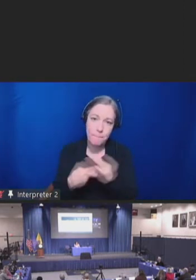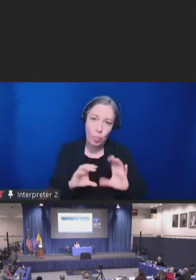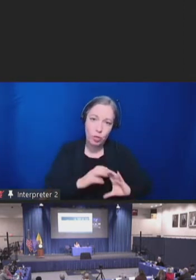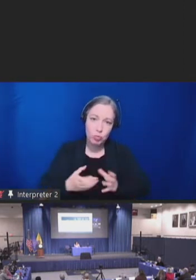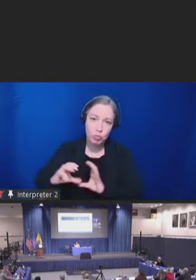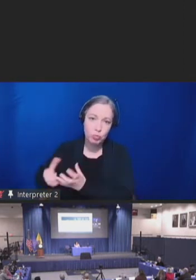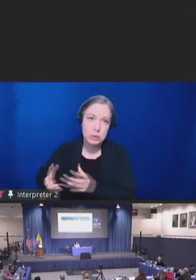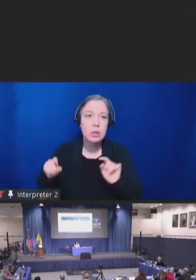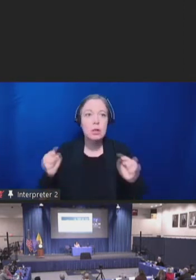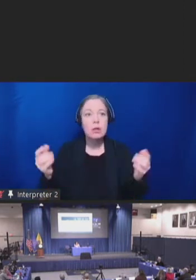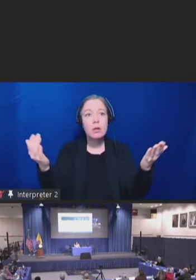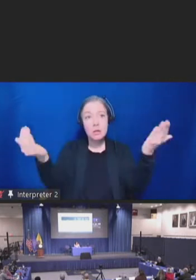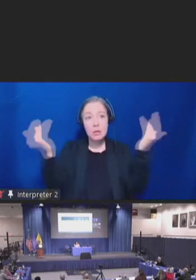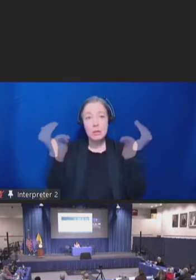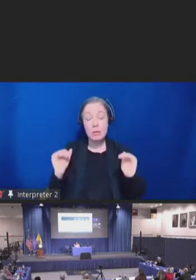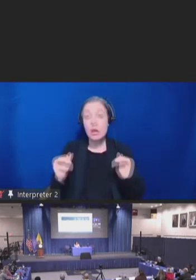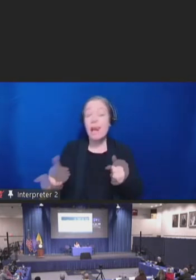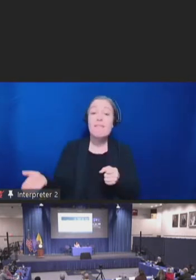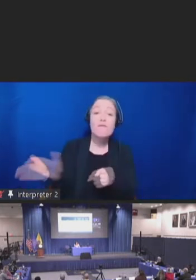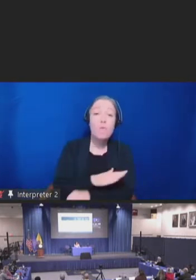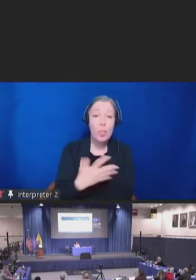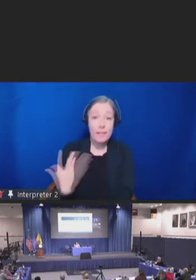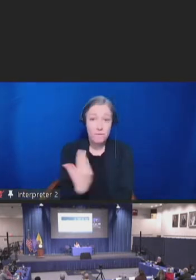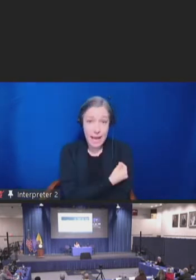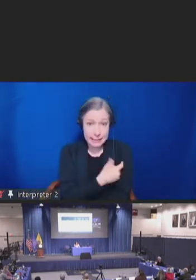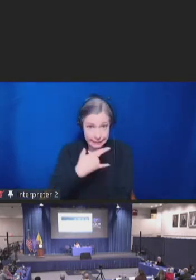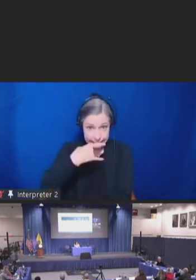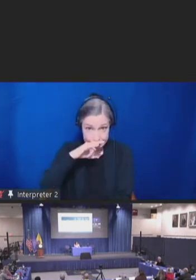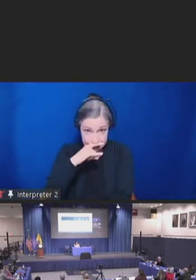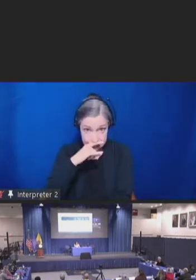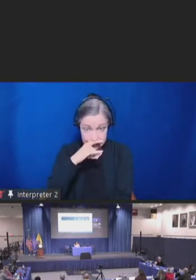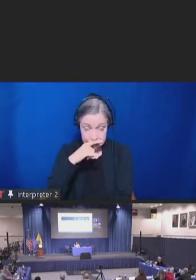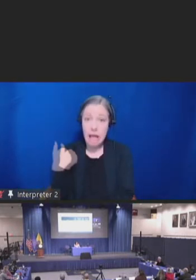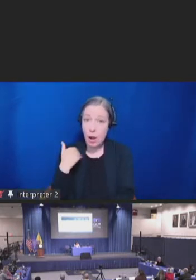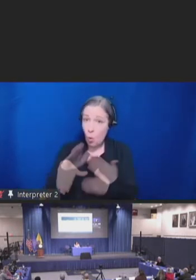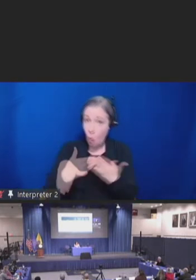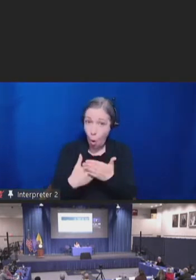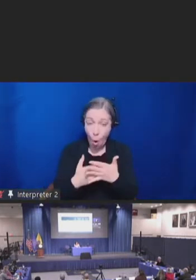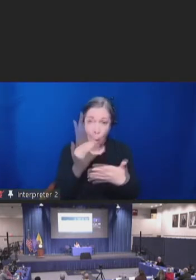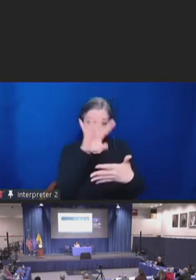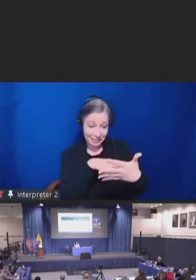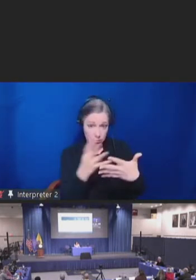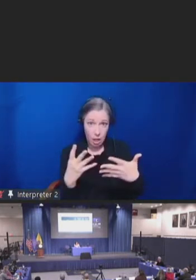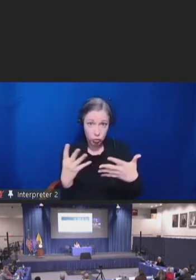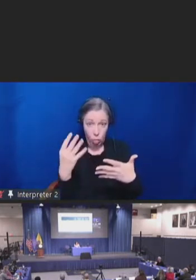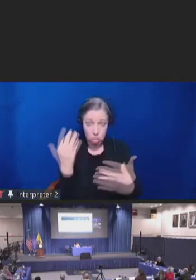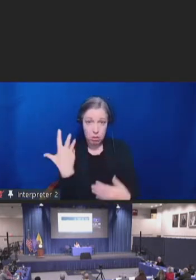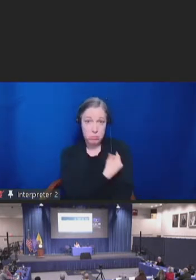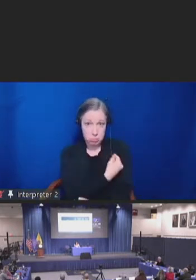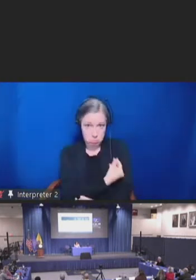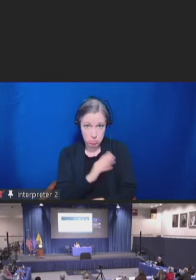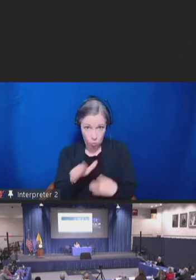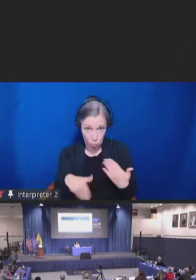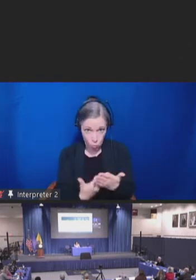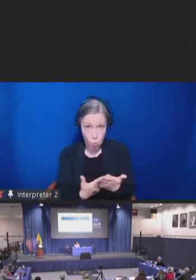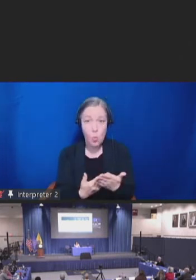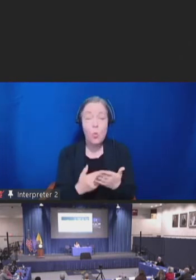We then examined a group of fully vaccinated kids. And so, again, everybody would have been fully vaccinated.